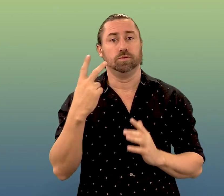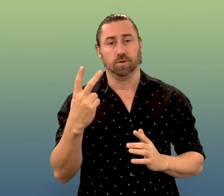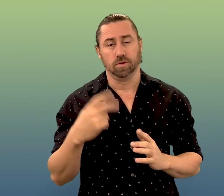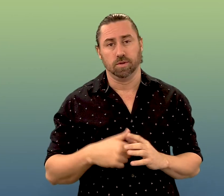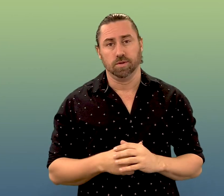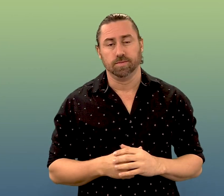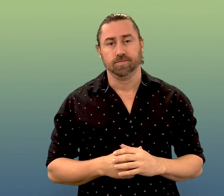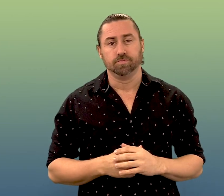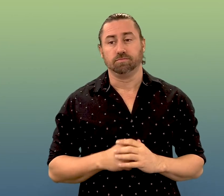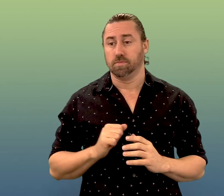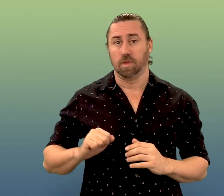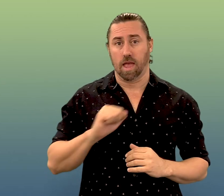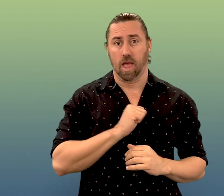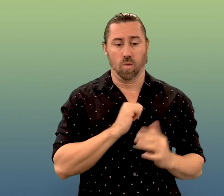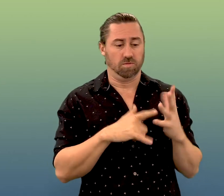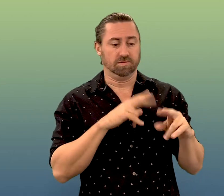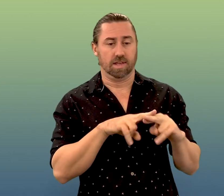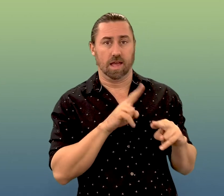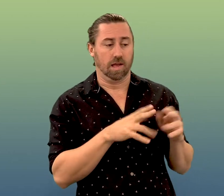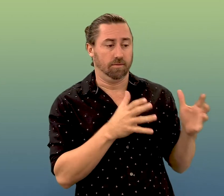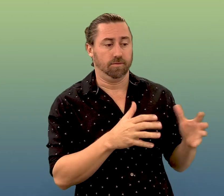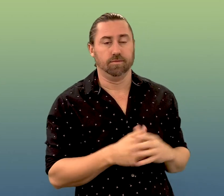Two point one point two. Our people.